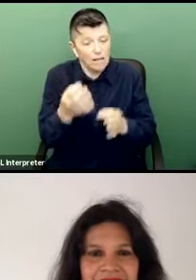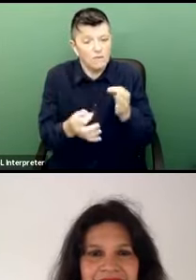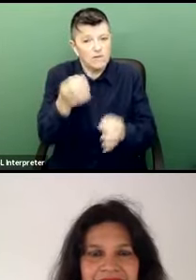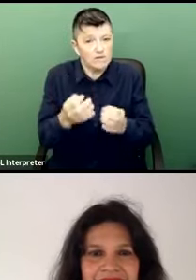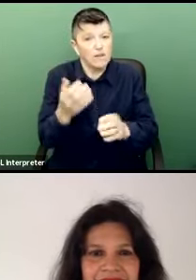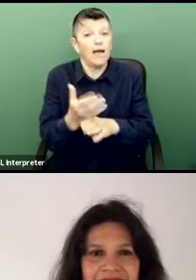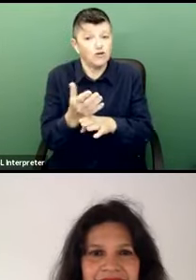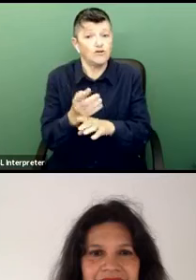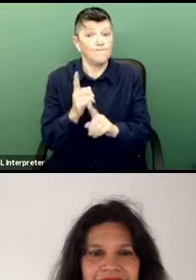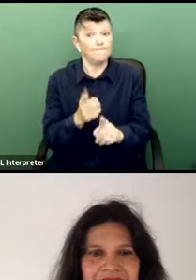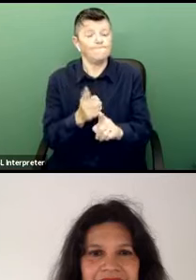intervene. Making video